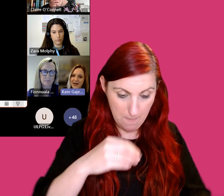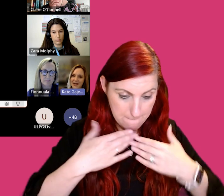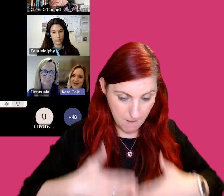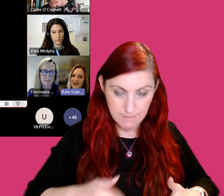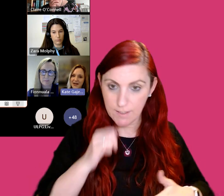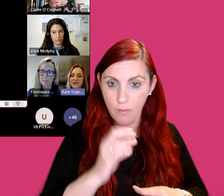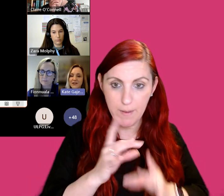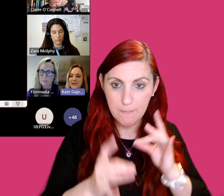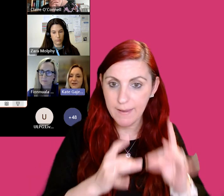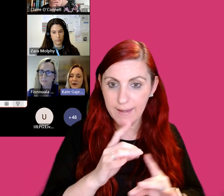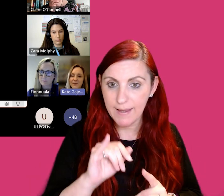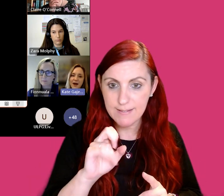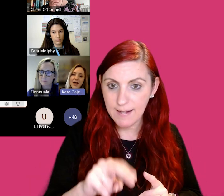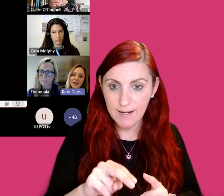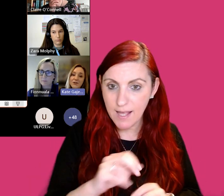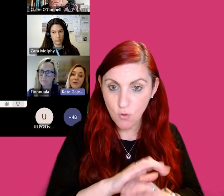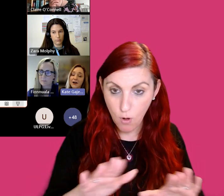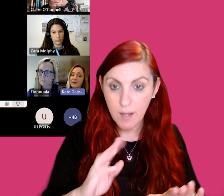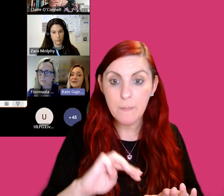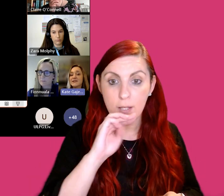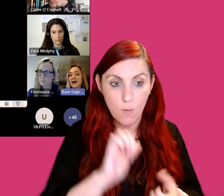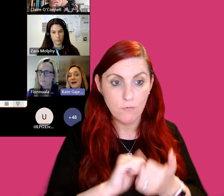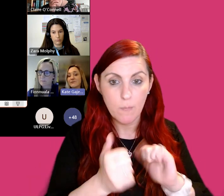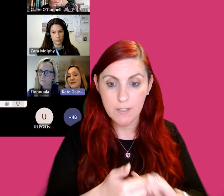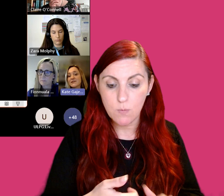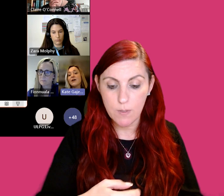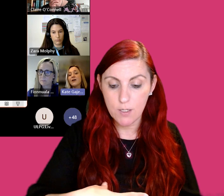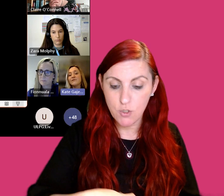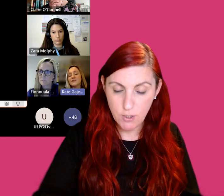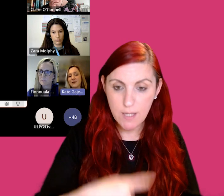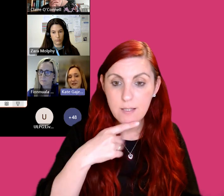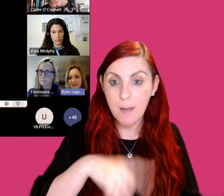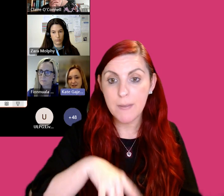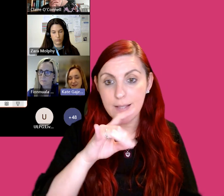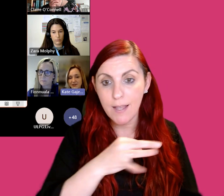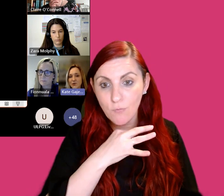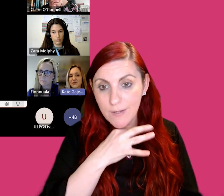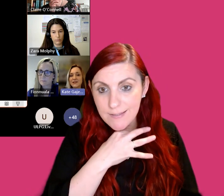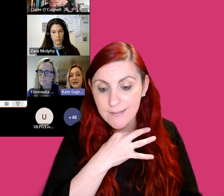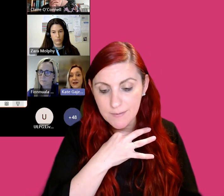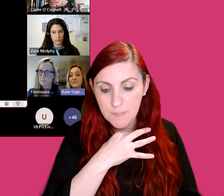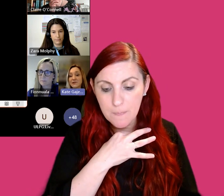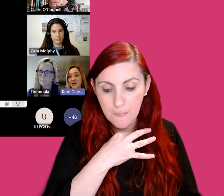it via injections or insulin pump you are also at high risk of diabetes keto acidosis and then